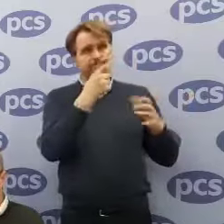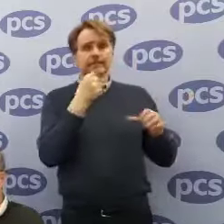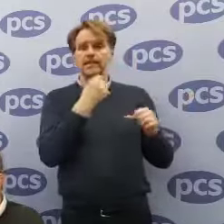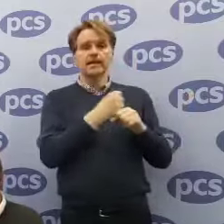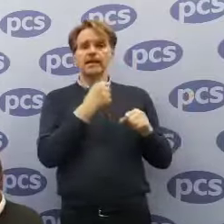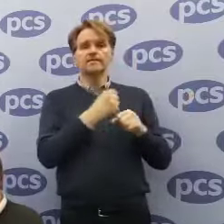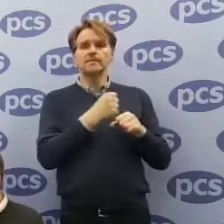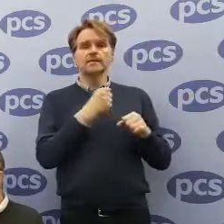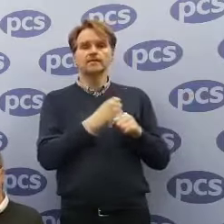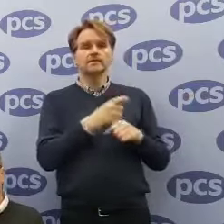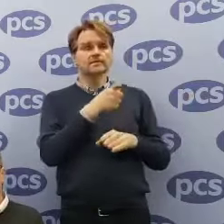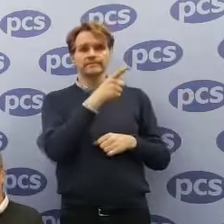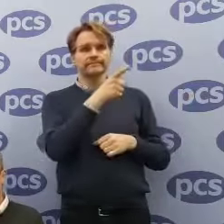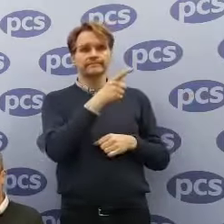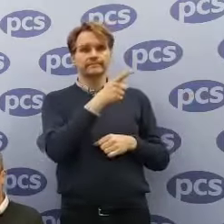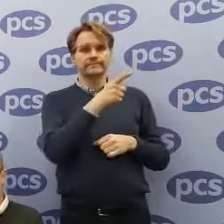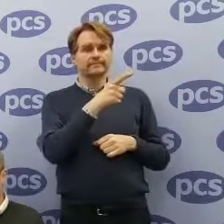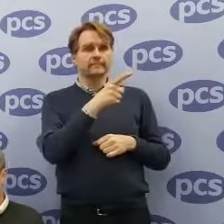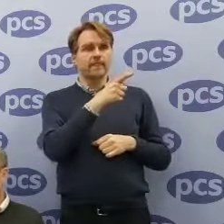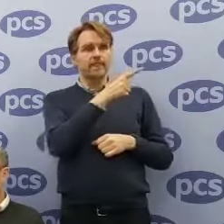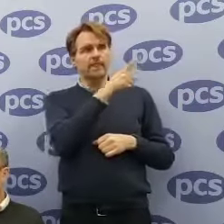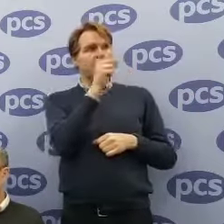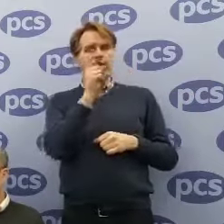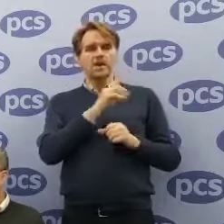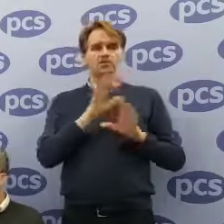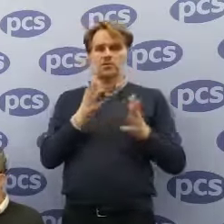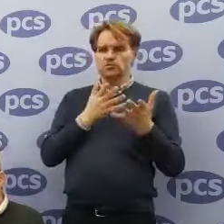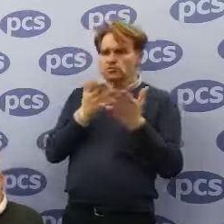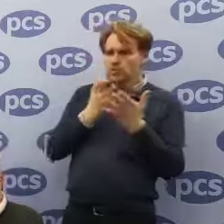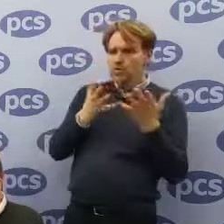collective bargaining with its own workforce so there's no quick legal